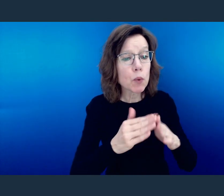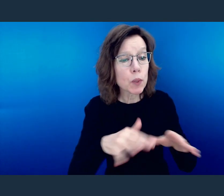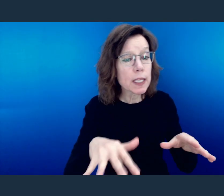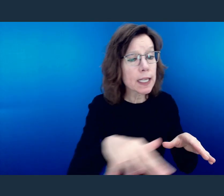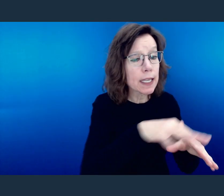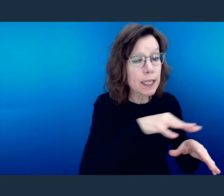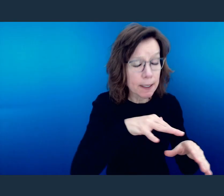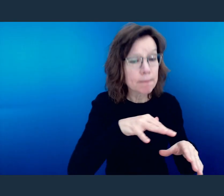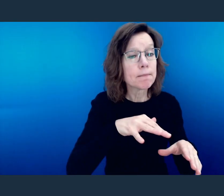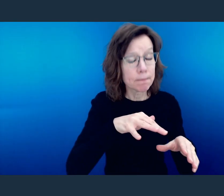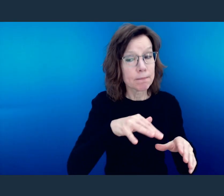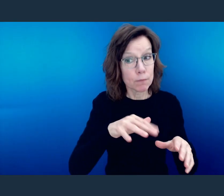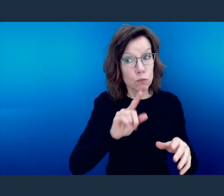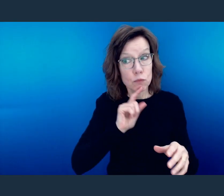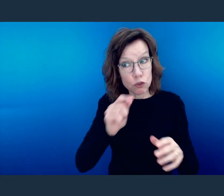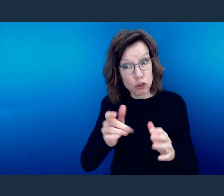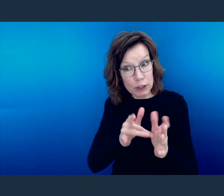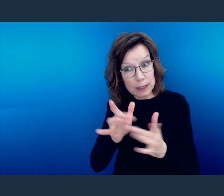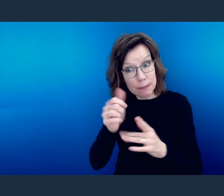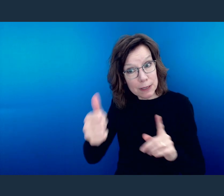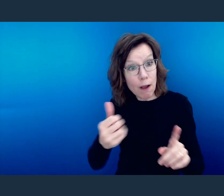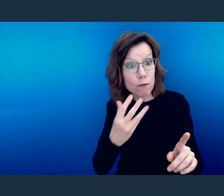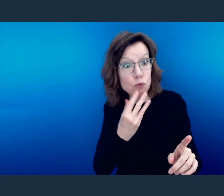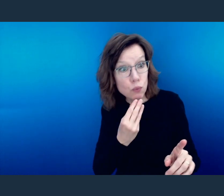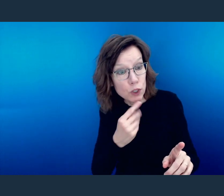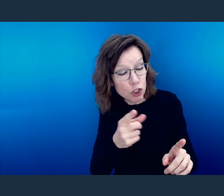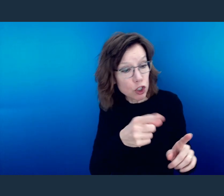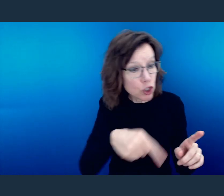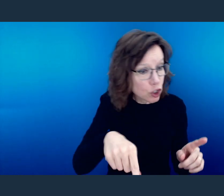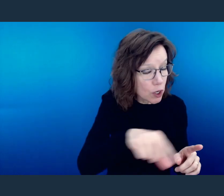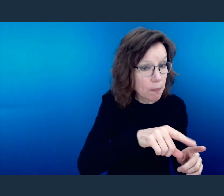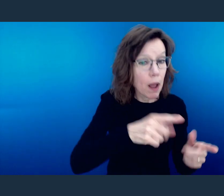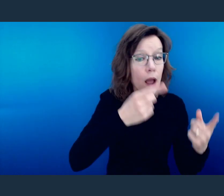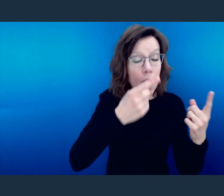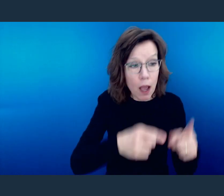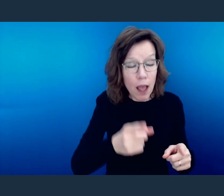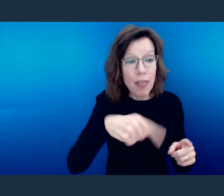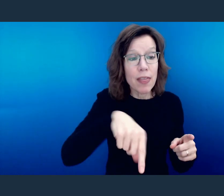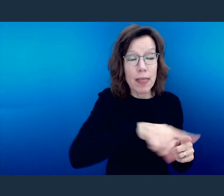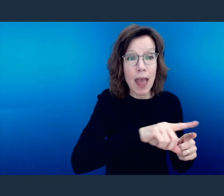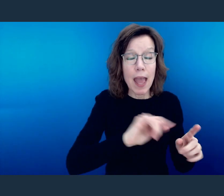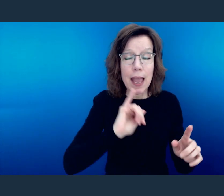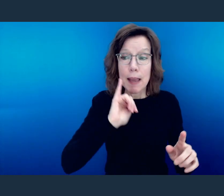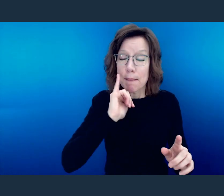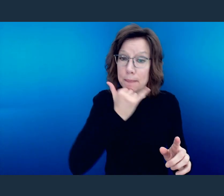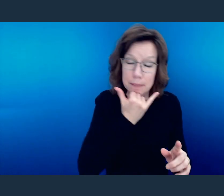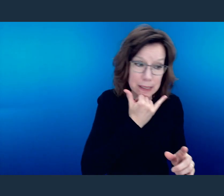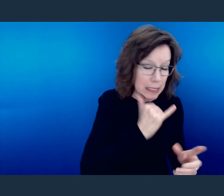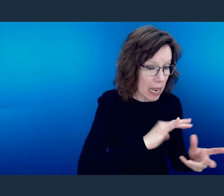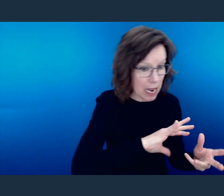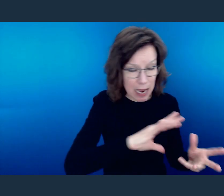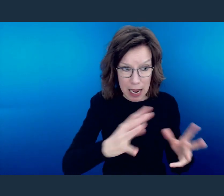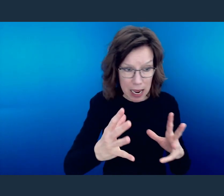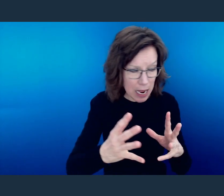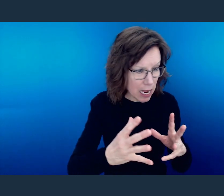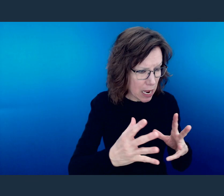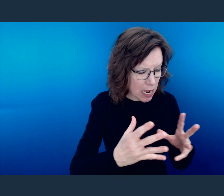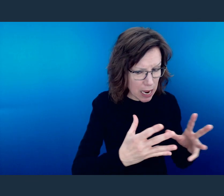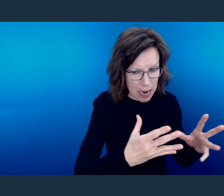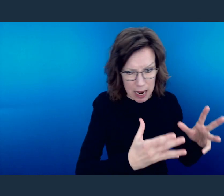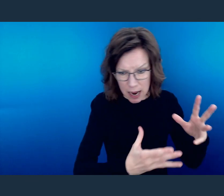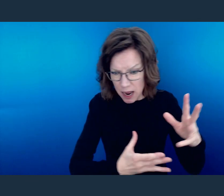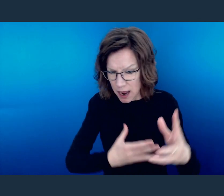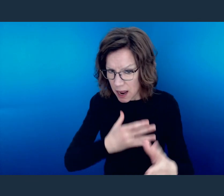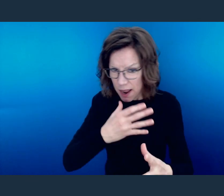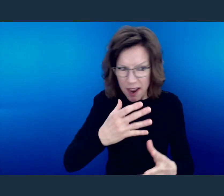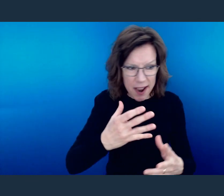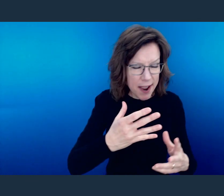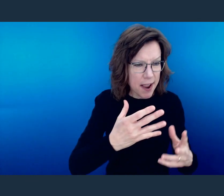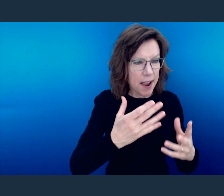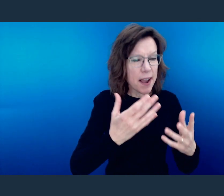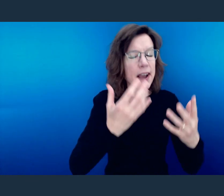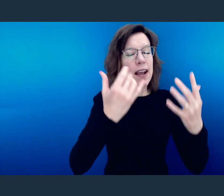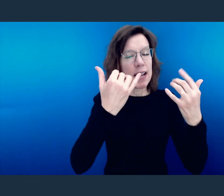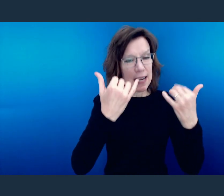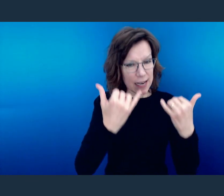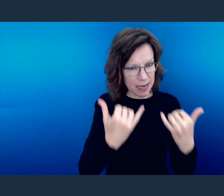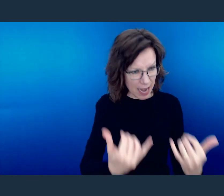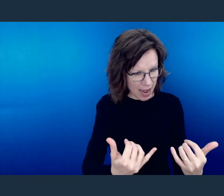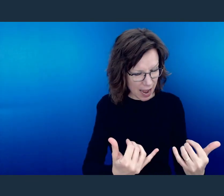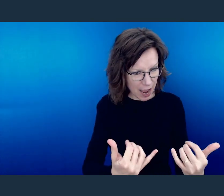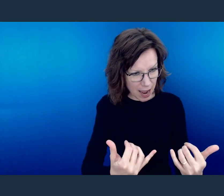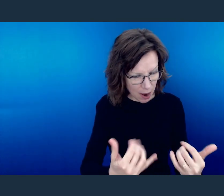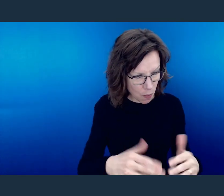that Jesus' own people, how their mistake therefore resulted in what we see as the opportunity